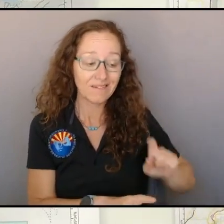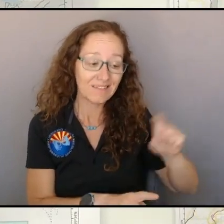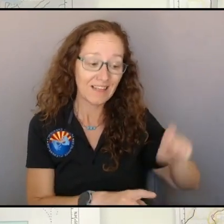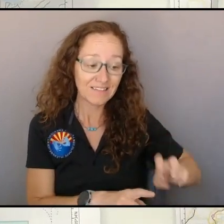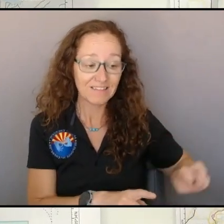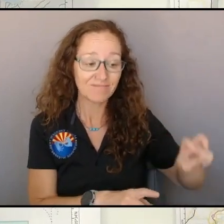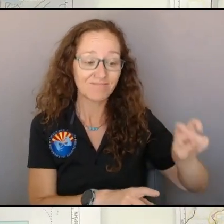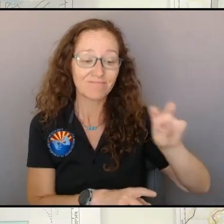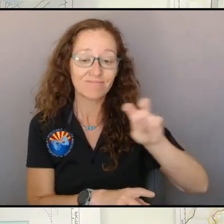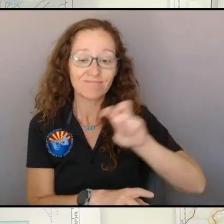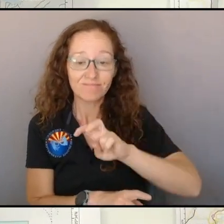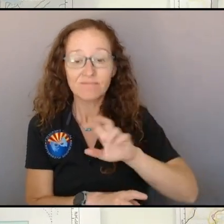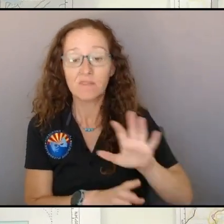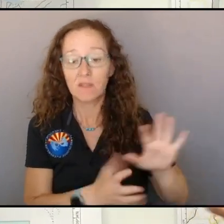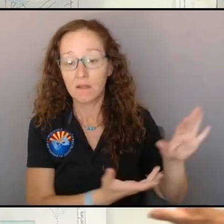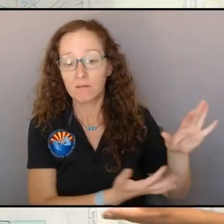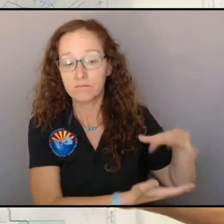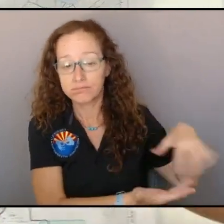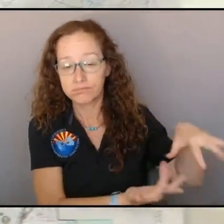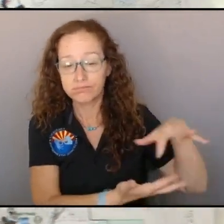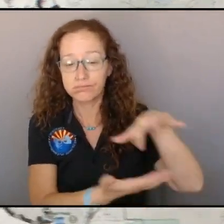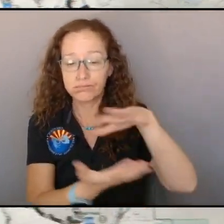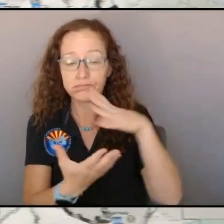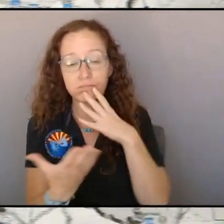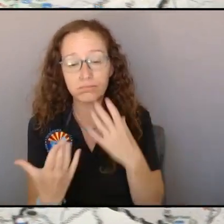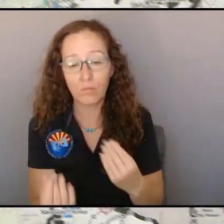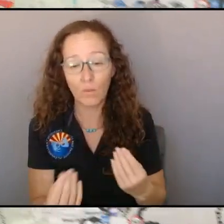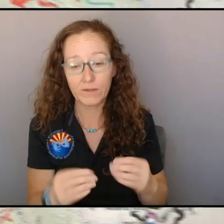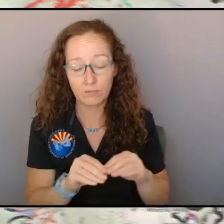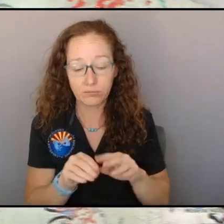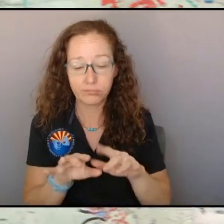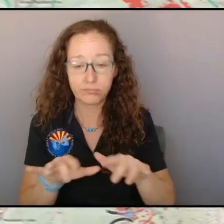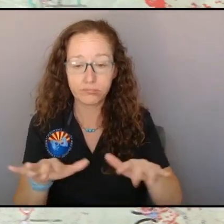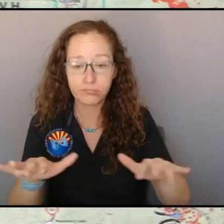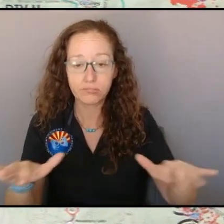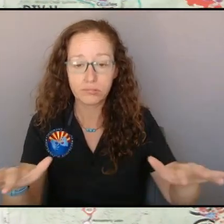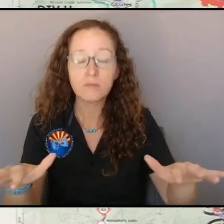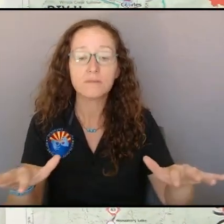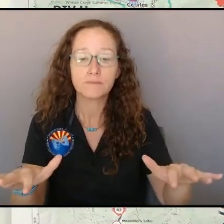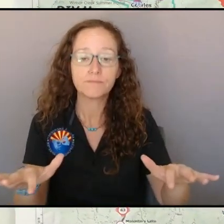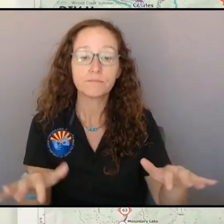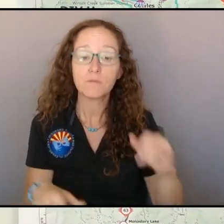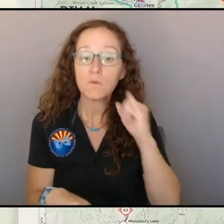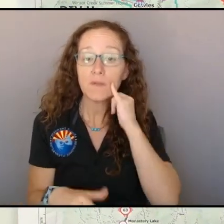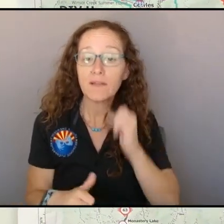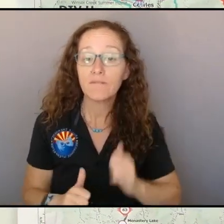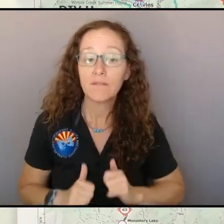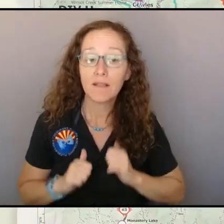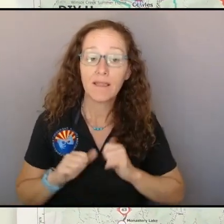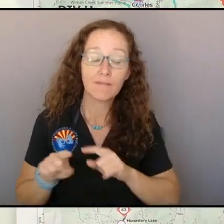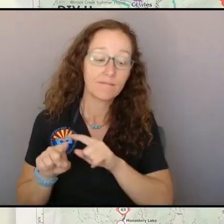east. What that did if you live in the plains or in the east slopes of the Sangres, you know that we have a lot of mid